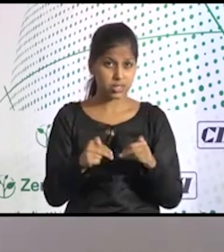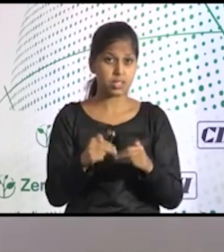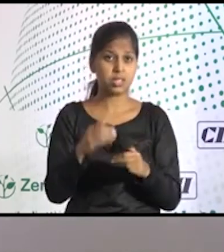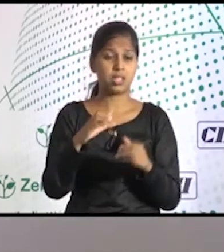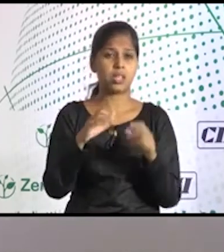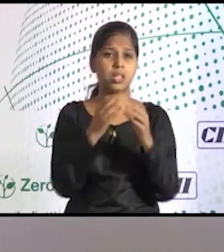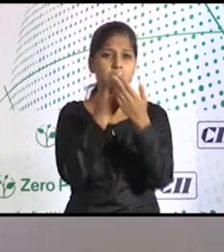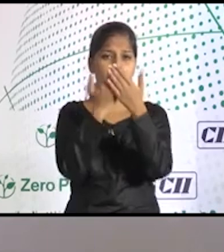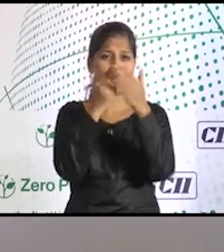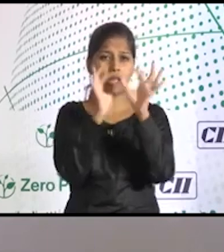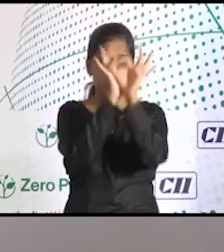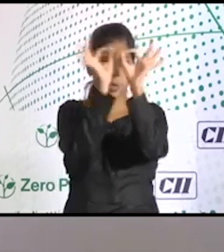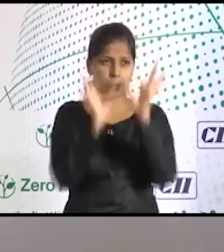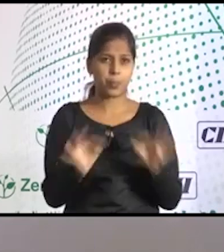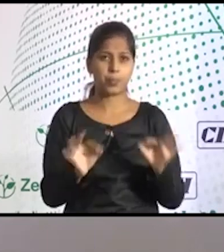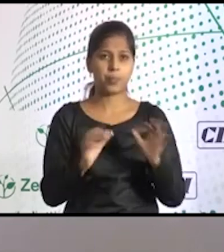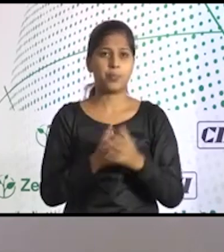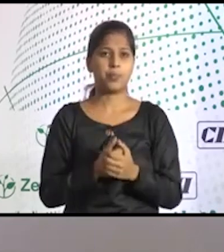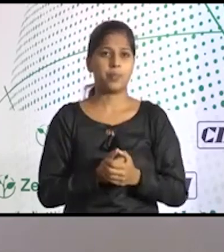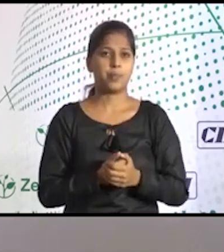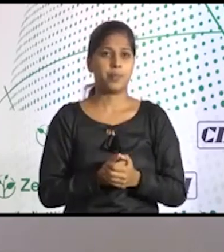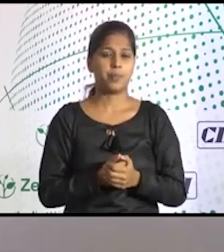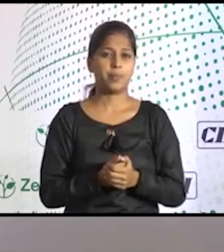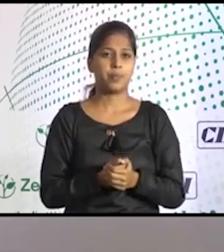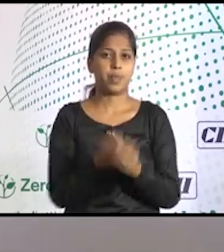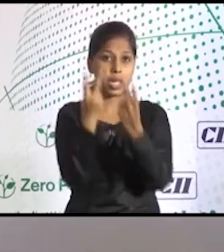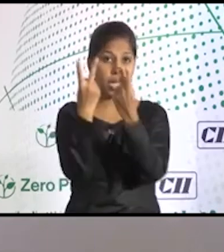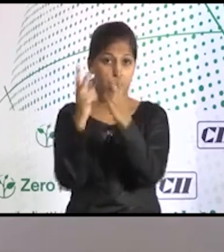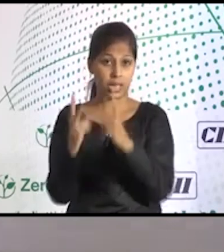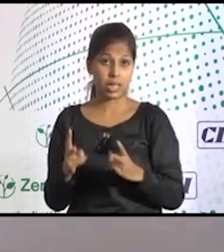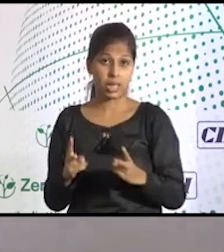Perhaps it needs, you know, various components and functional actors